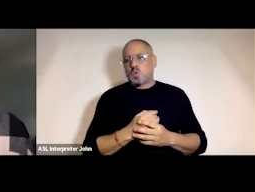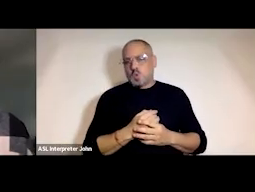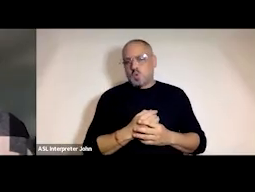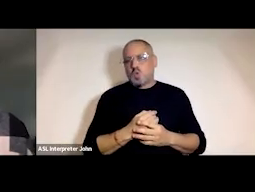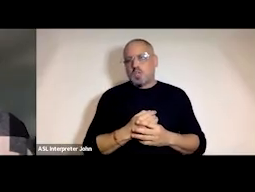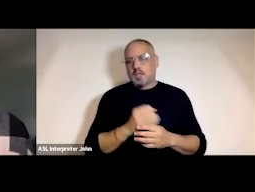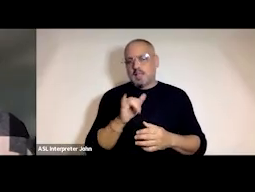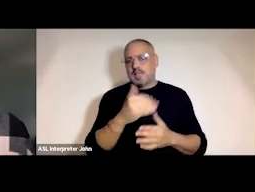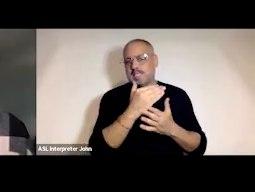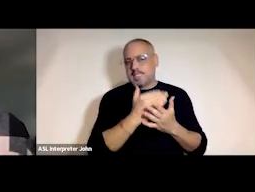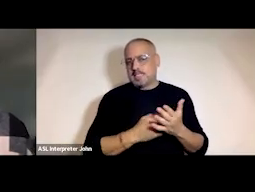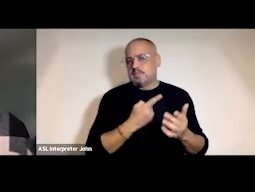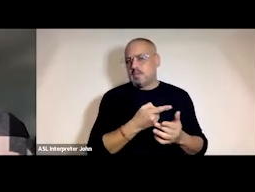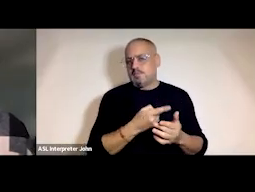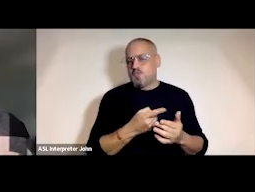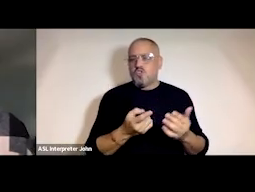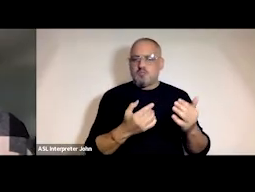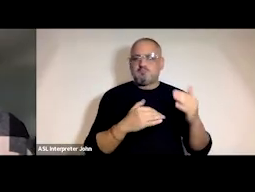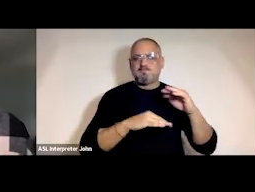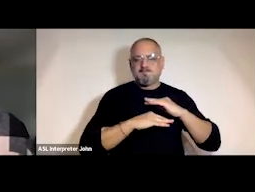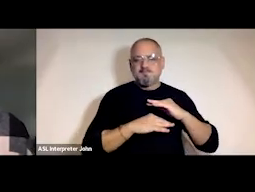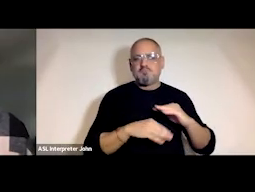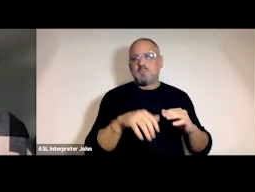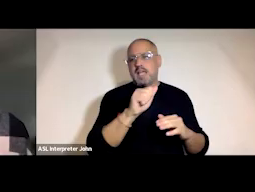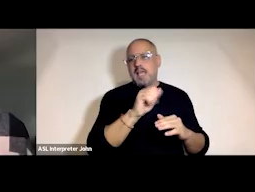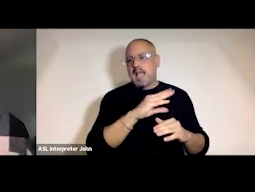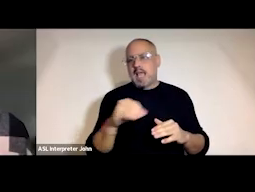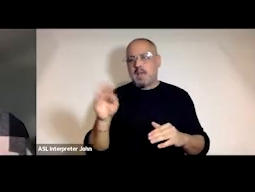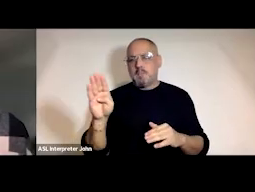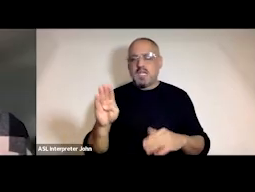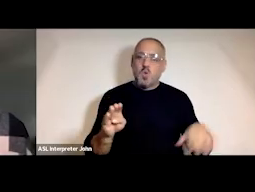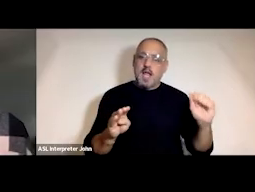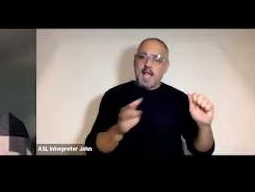we use this listing to satisfy A and B or A and C.